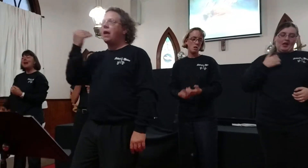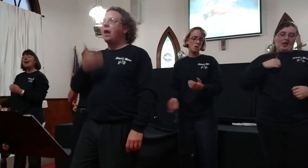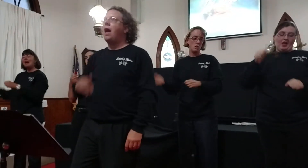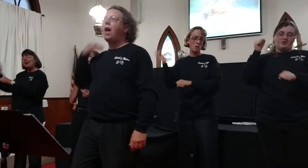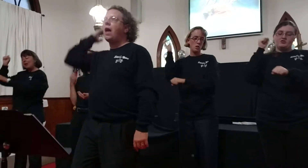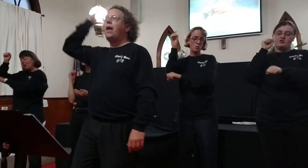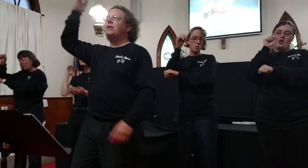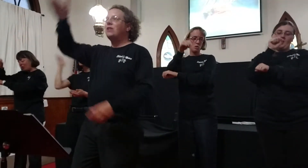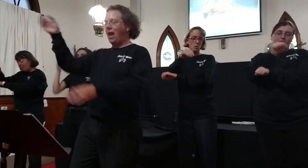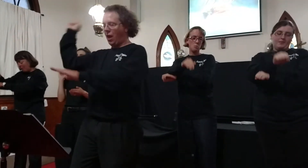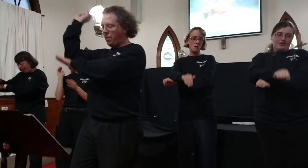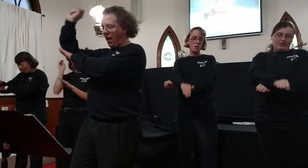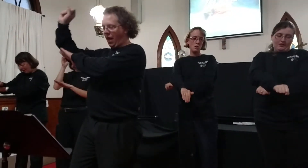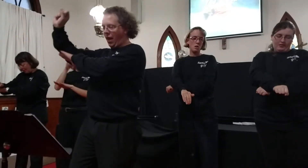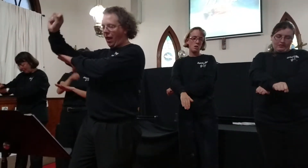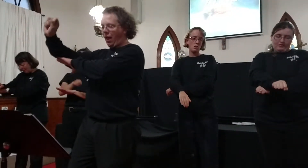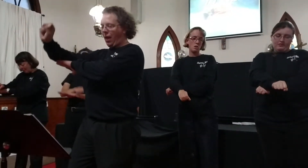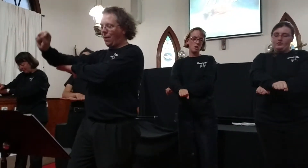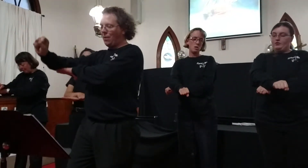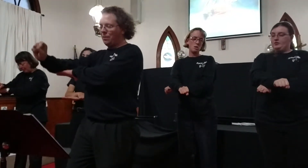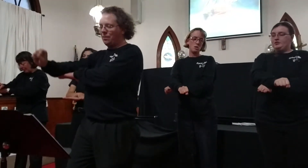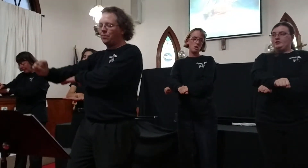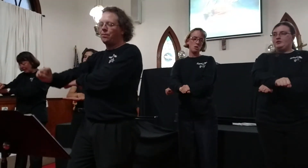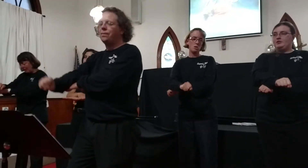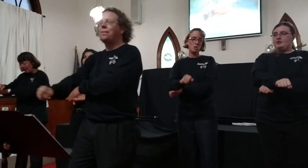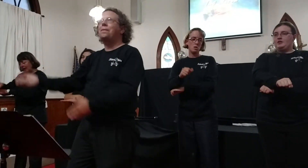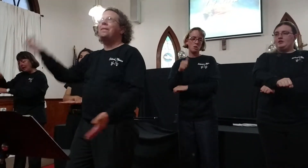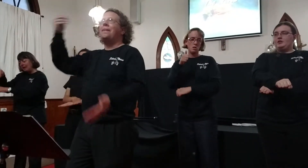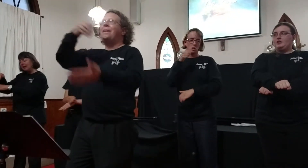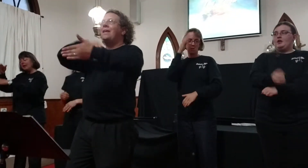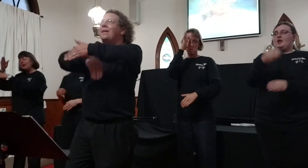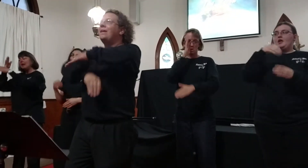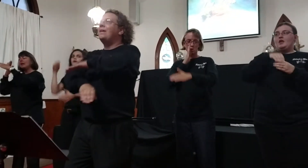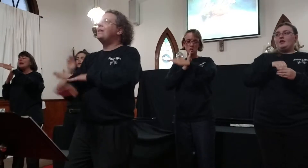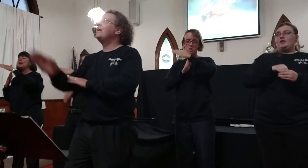Then I shall bow